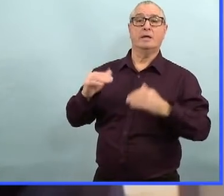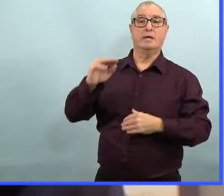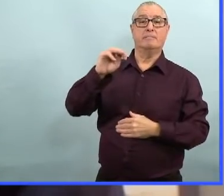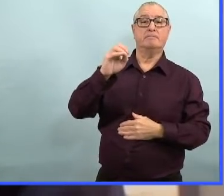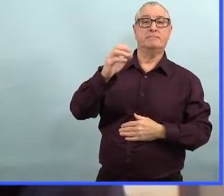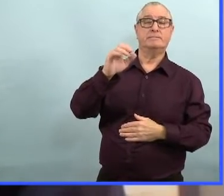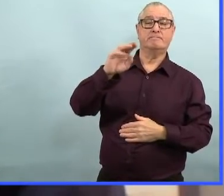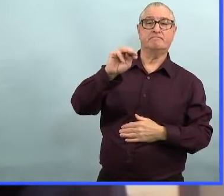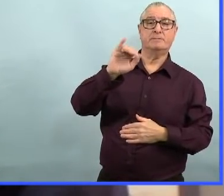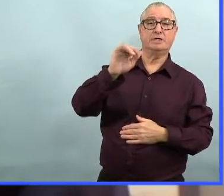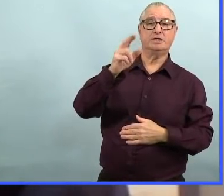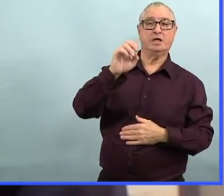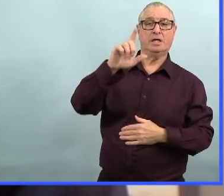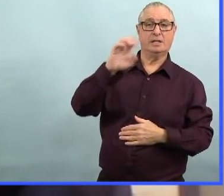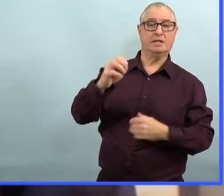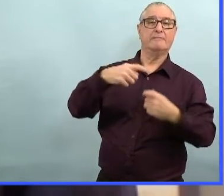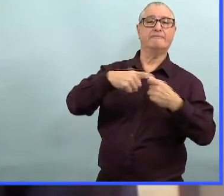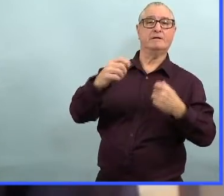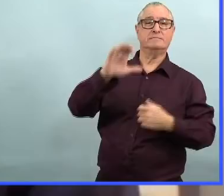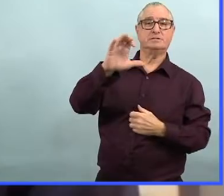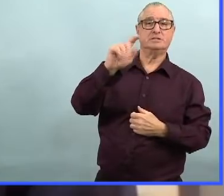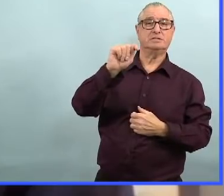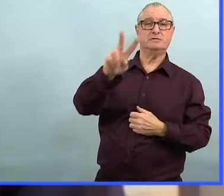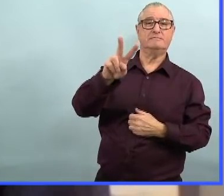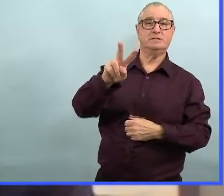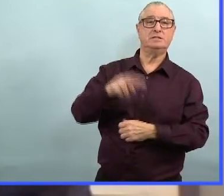you said yourself that you know the test positivity rate might be skewed because